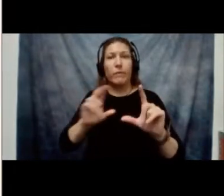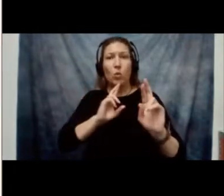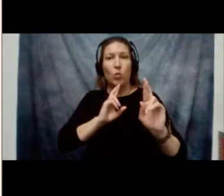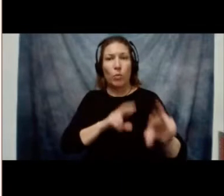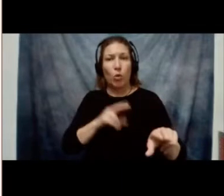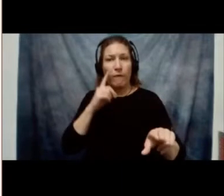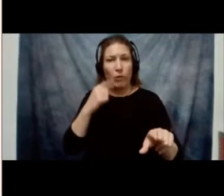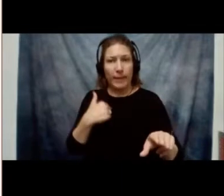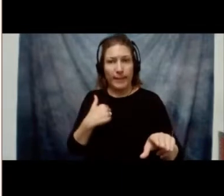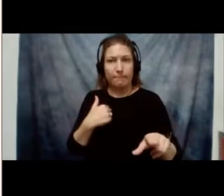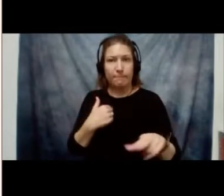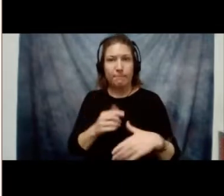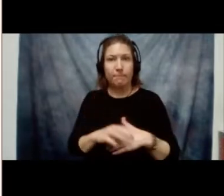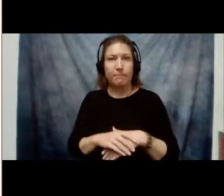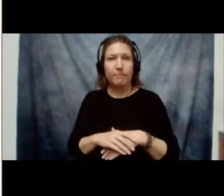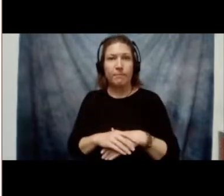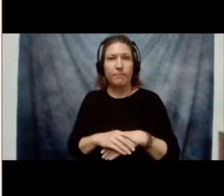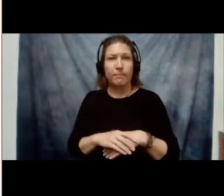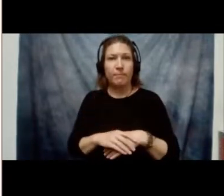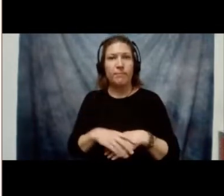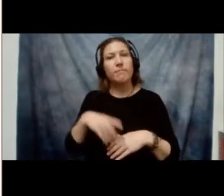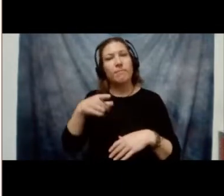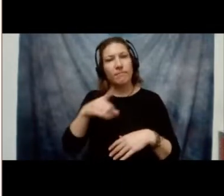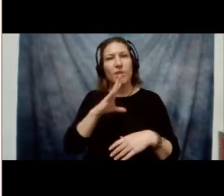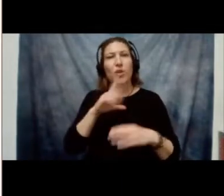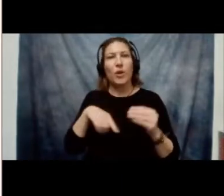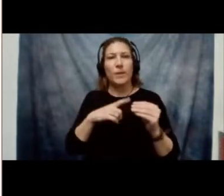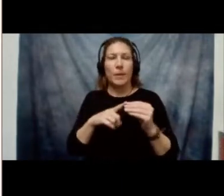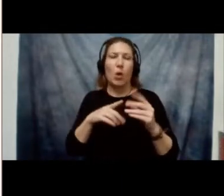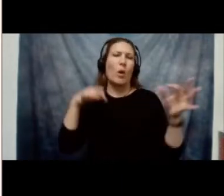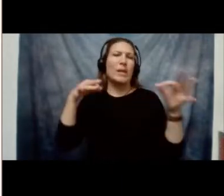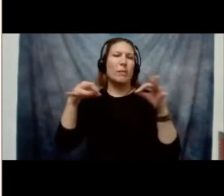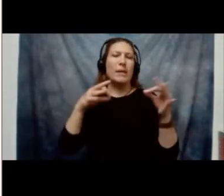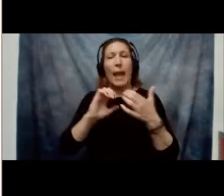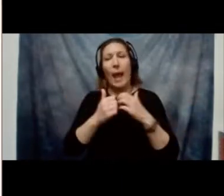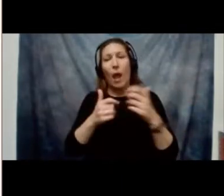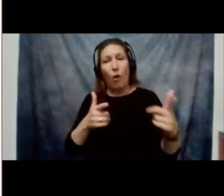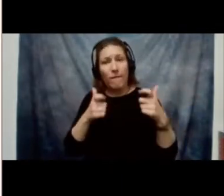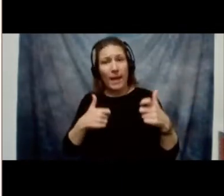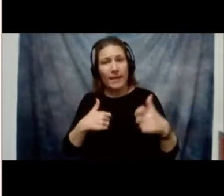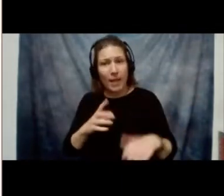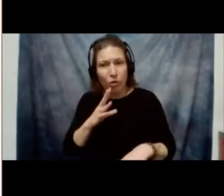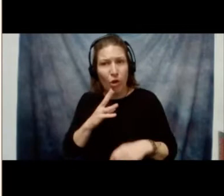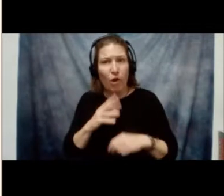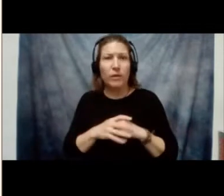that talks about how fast i'm talking it will talk about if i'm using repetitive language what